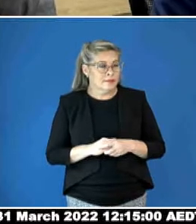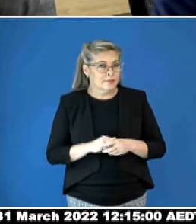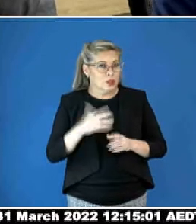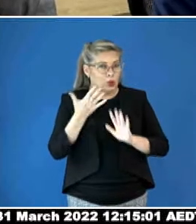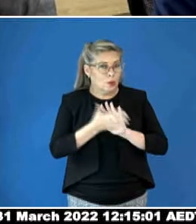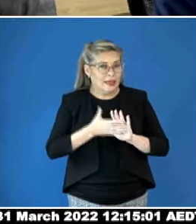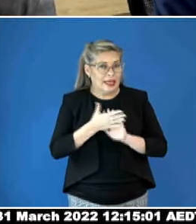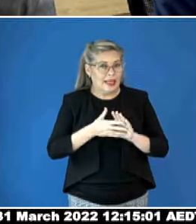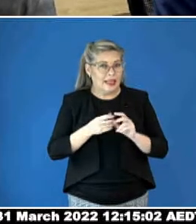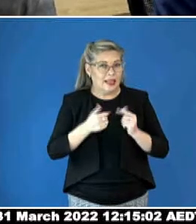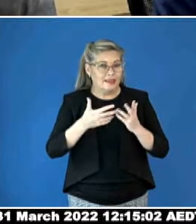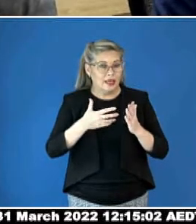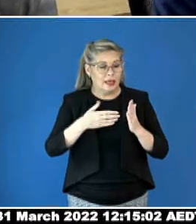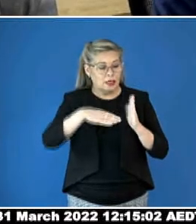Yes.